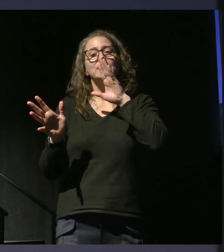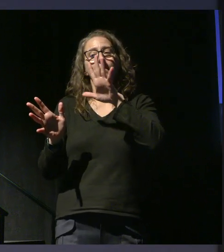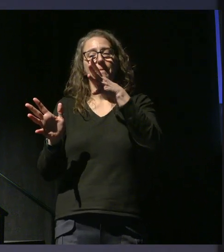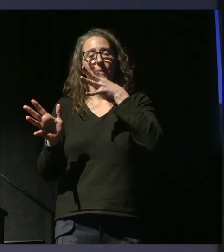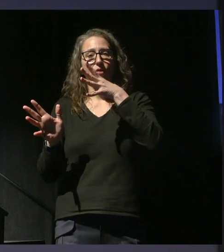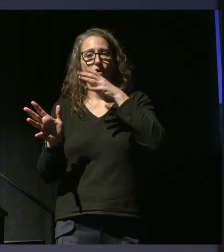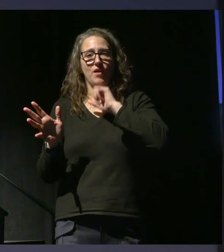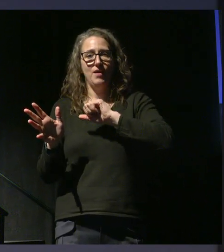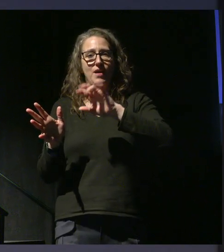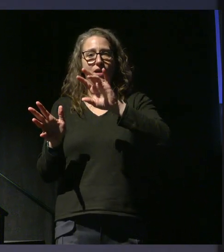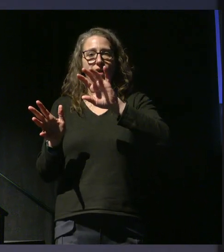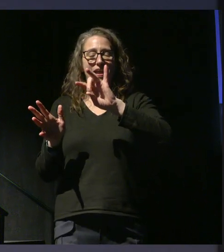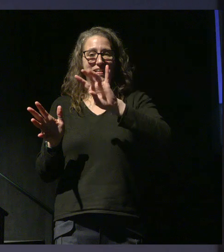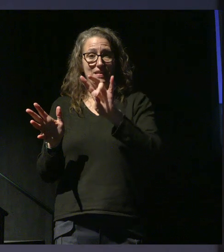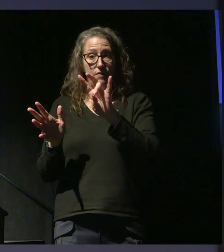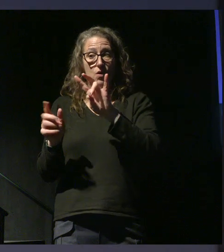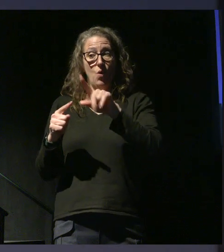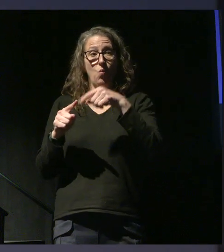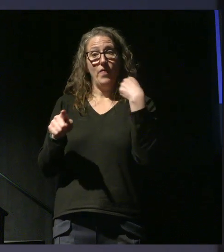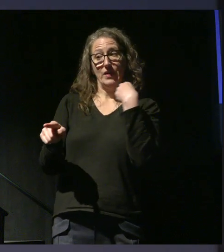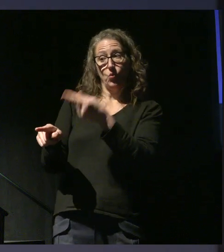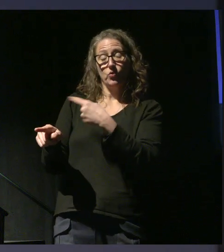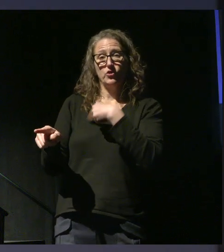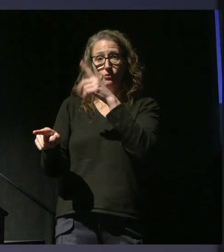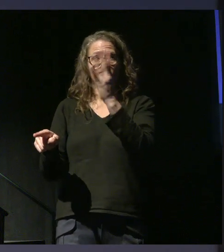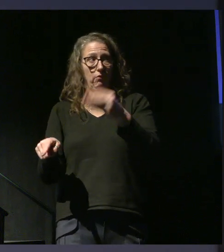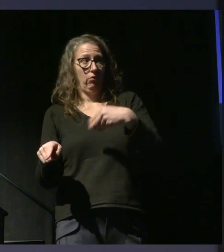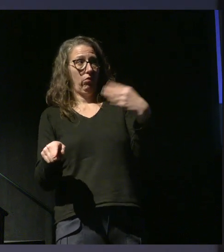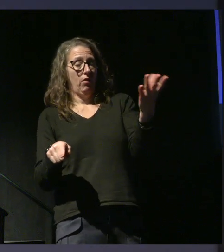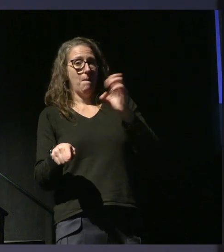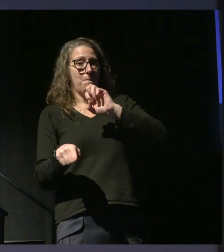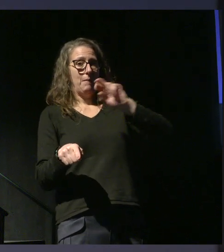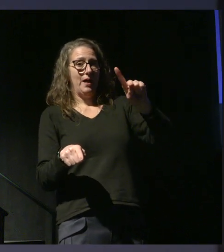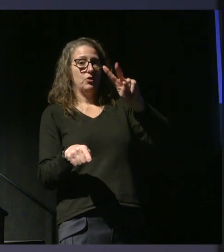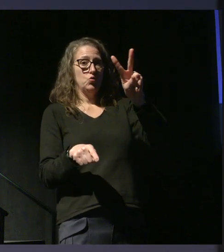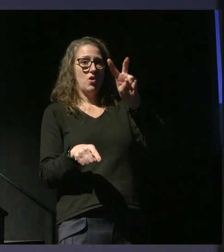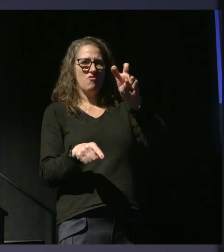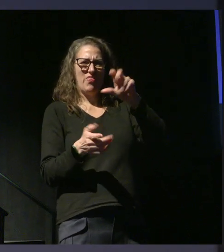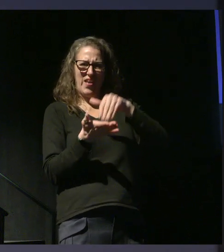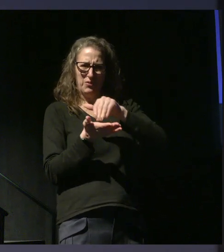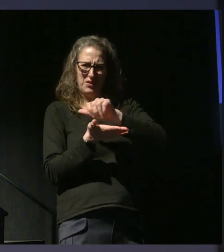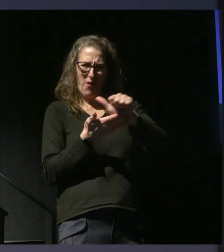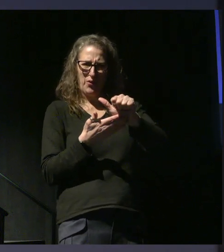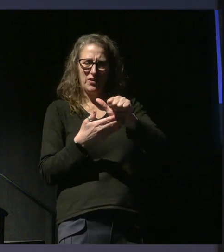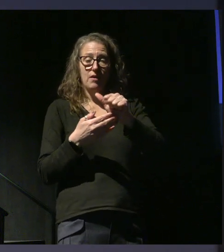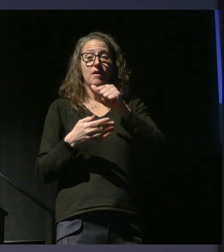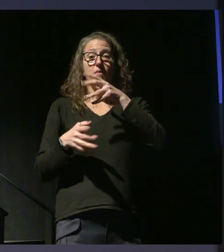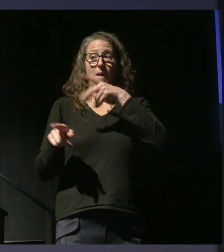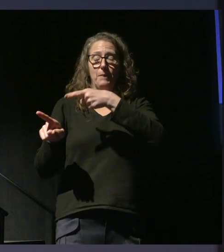that she was supposed to cough up $200,000 panicked. She had this small apartment in Harlem,